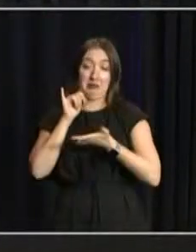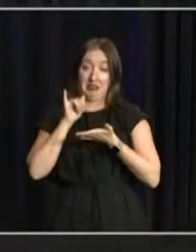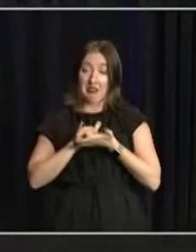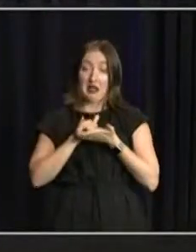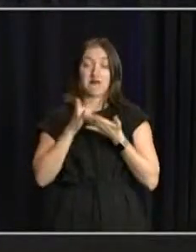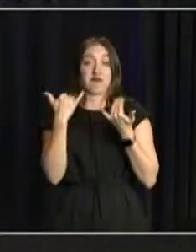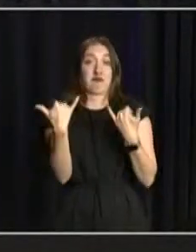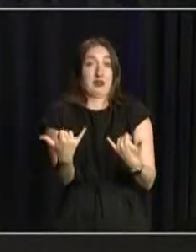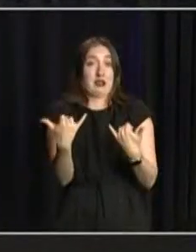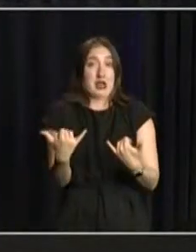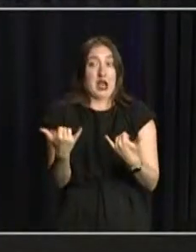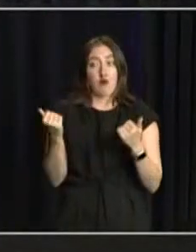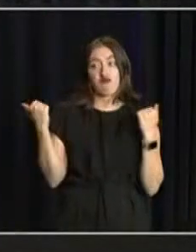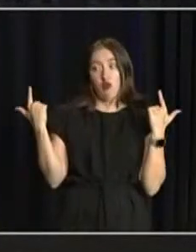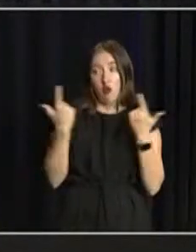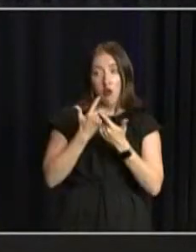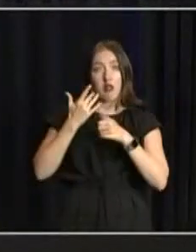Doctor Wu are available for questions.